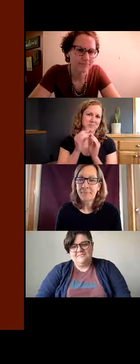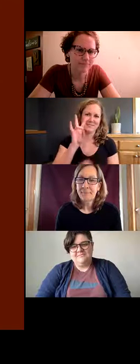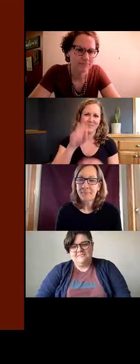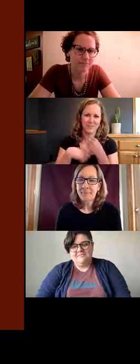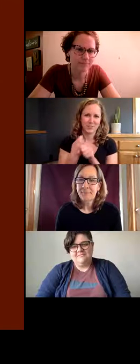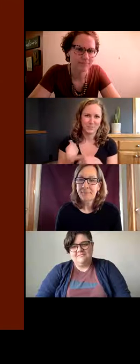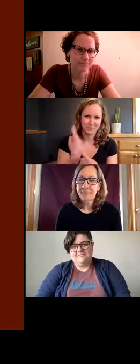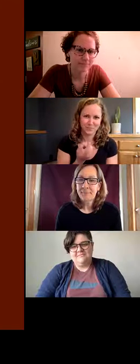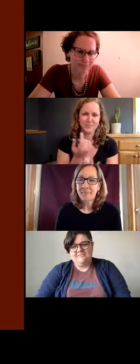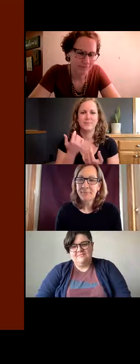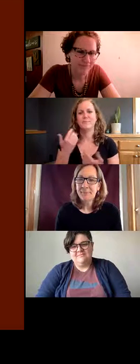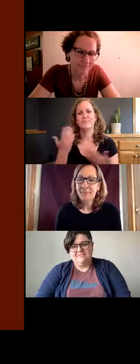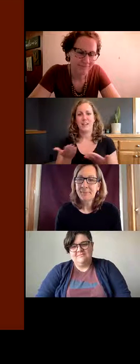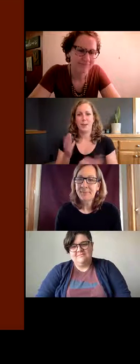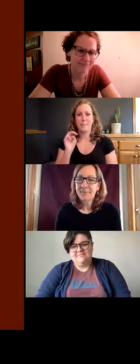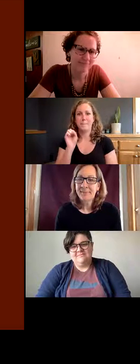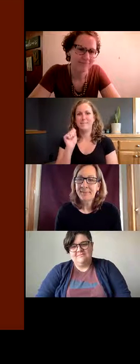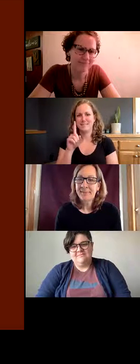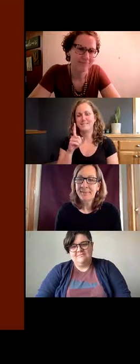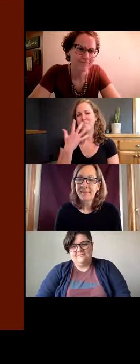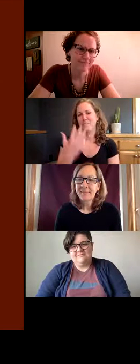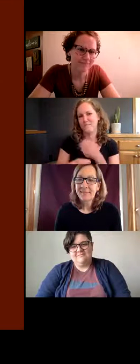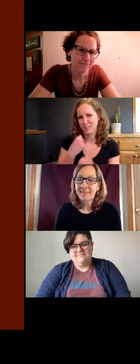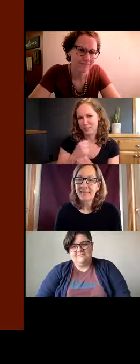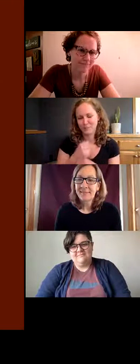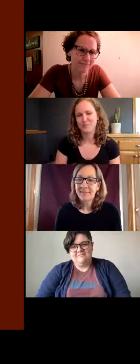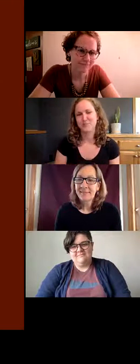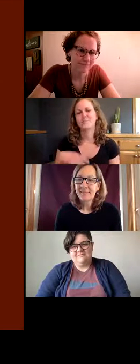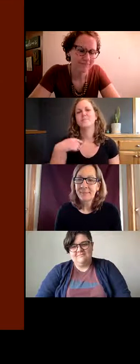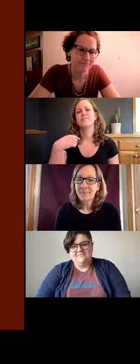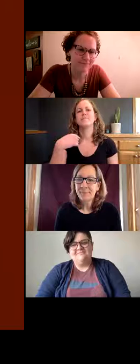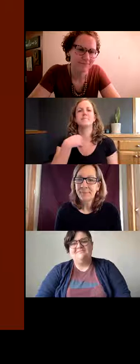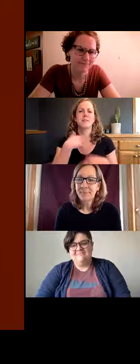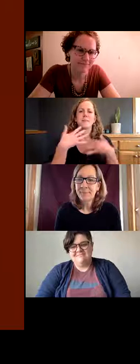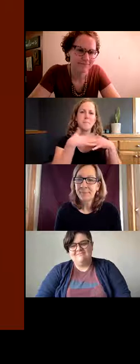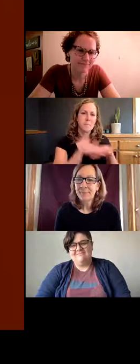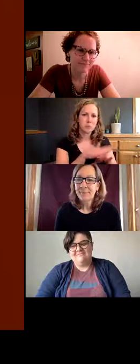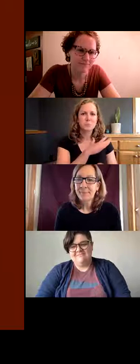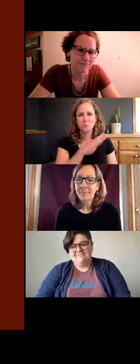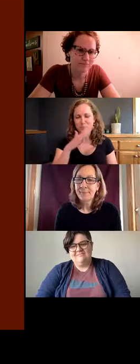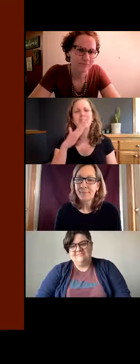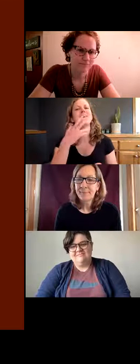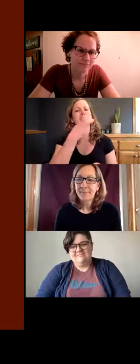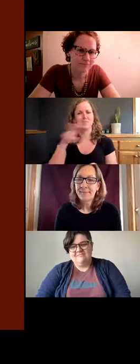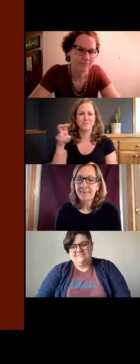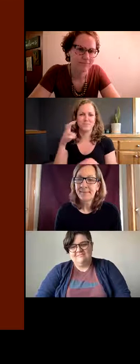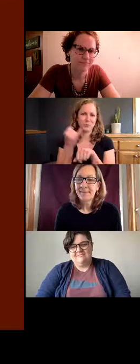and I've been teaching seven years, so far at MSAD for the last five years. Mainstreamed